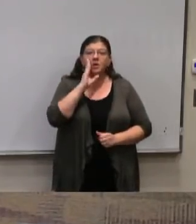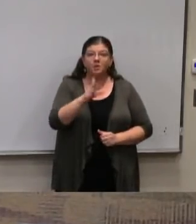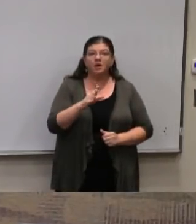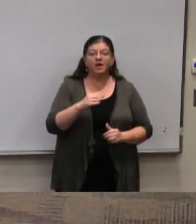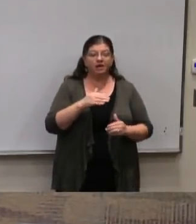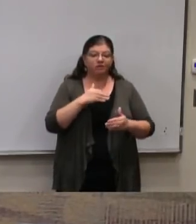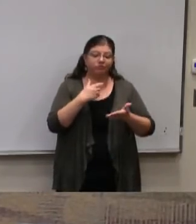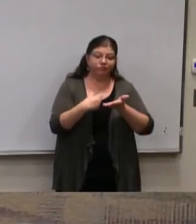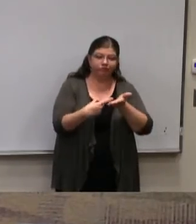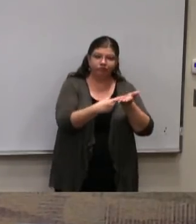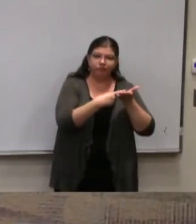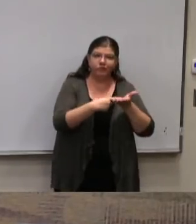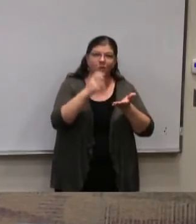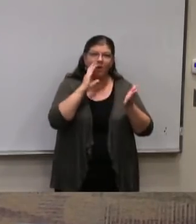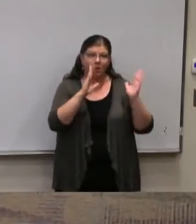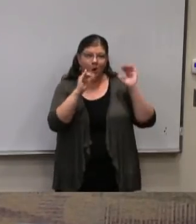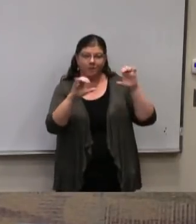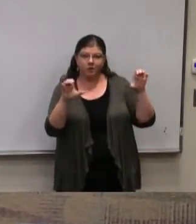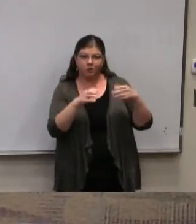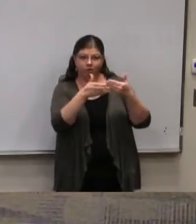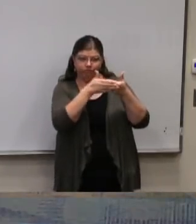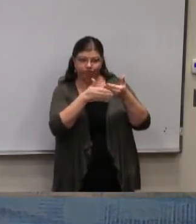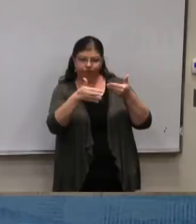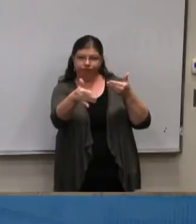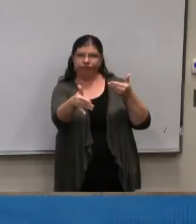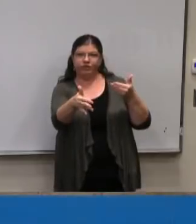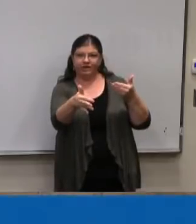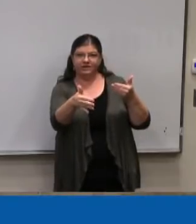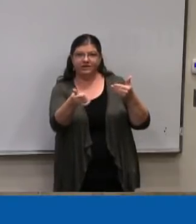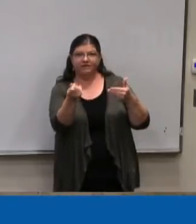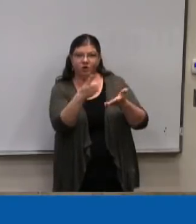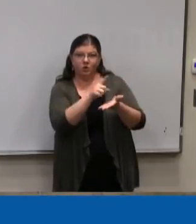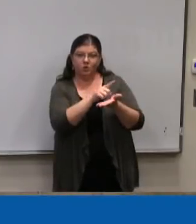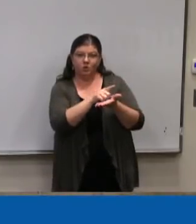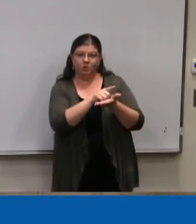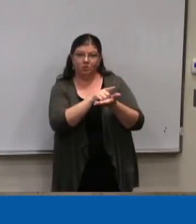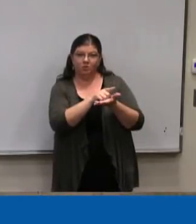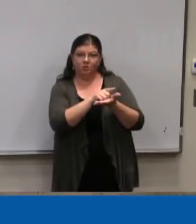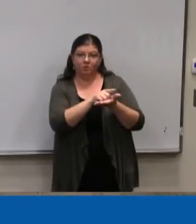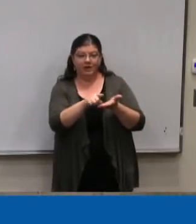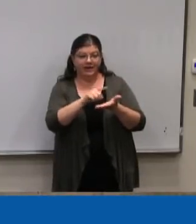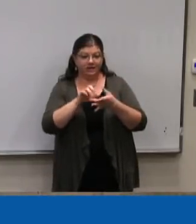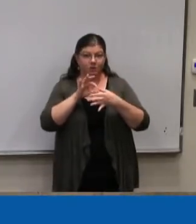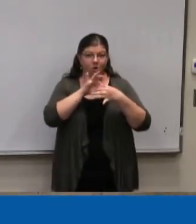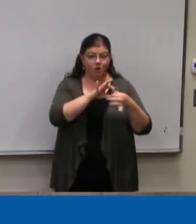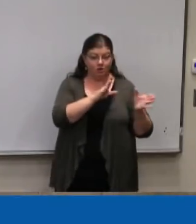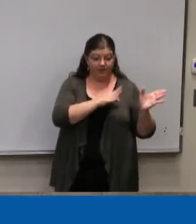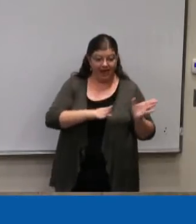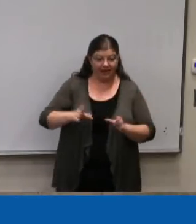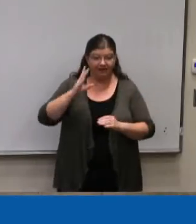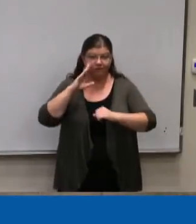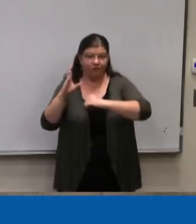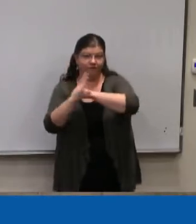about what we're looking to do over the next couple of weeks in regard to planning for fall 2020.